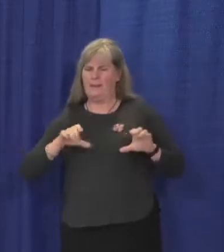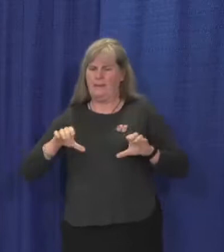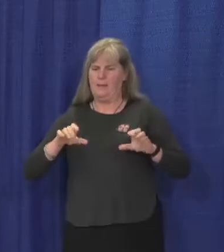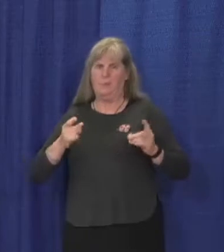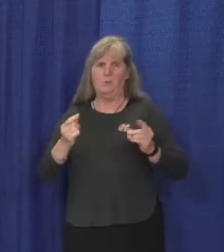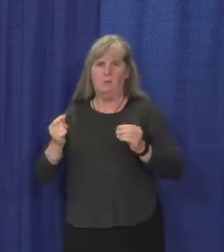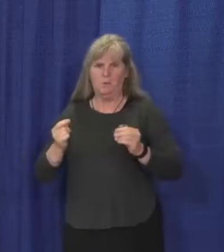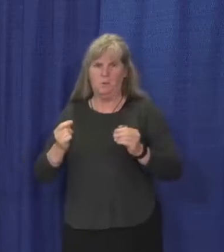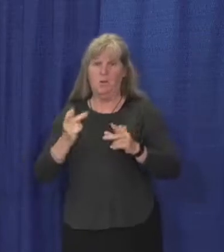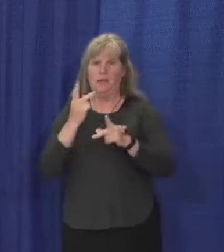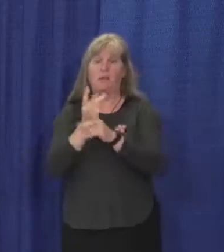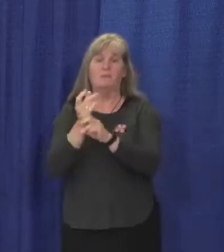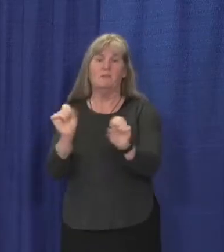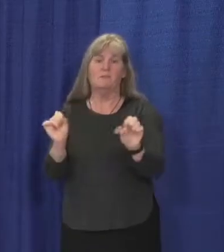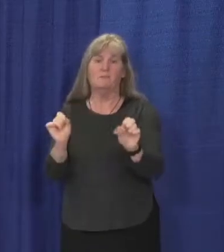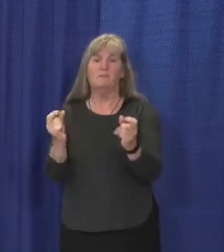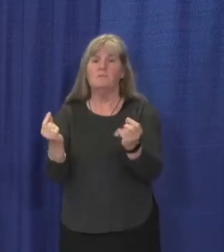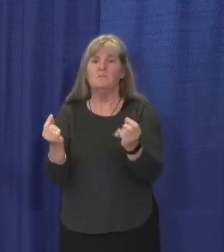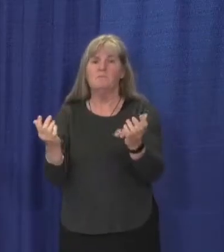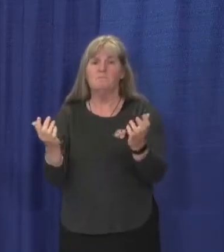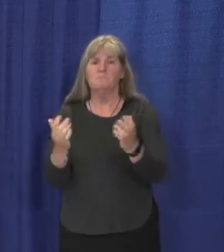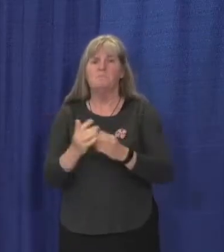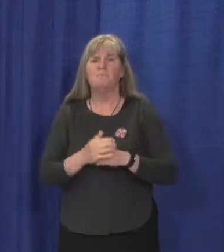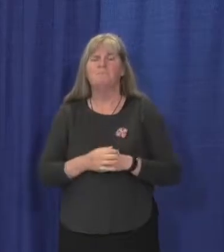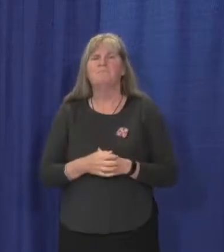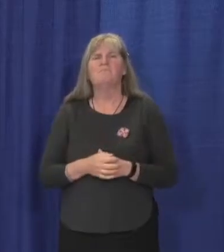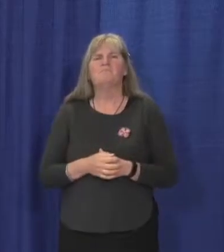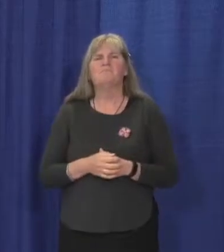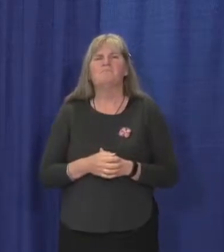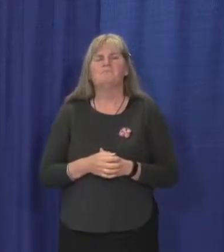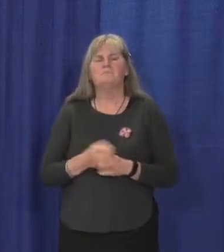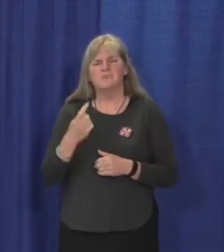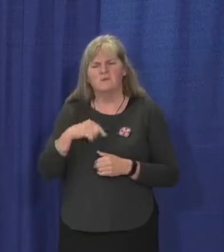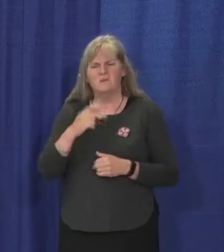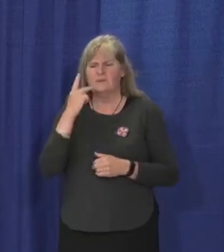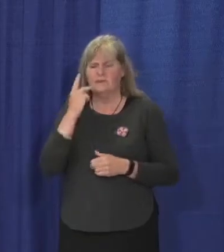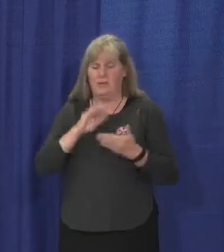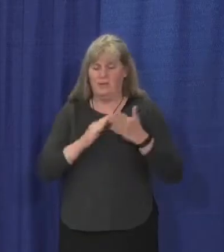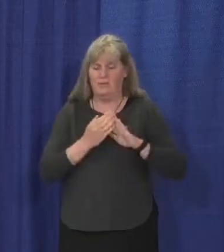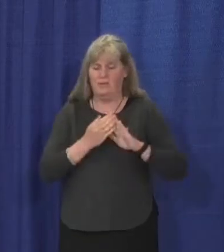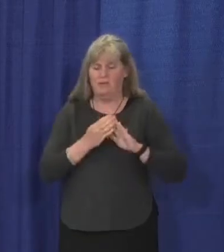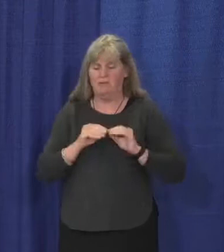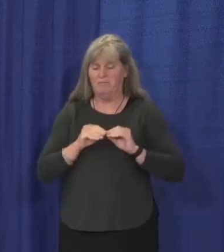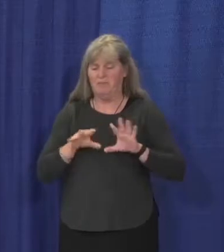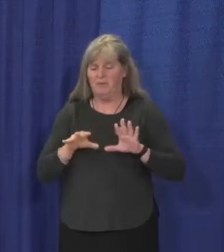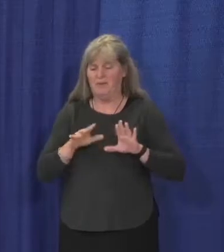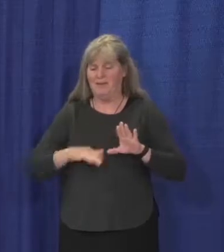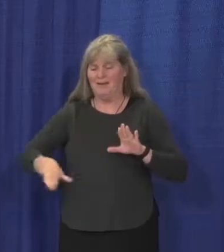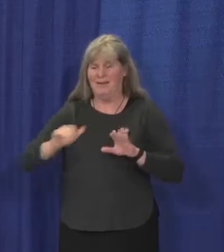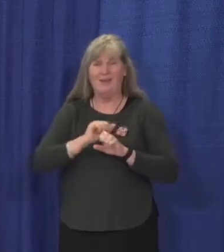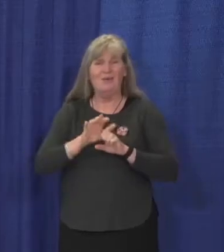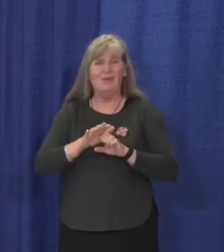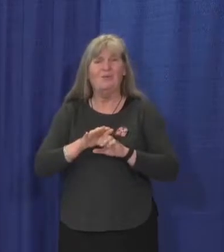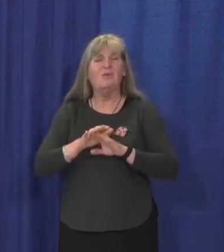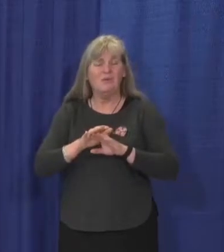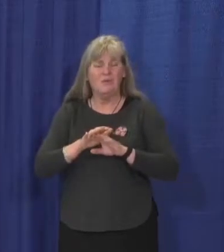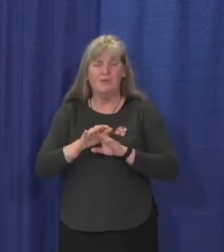can all adjust our behaviour and keep each other safe. We continue to see community